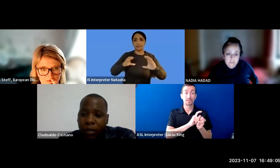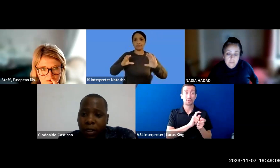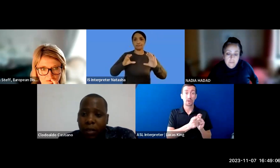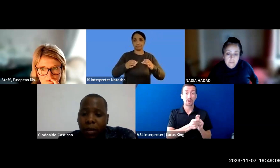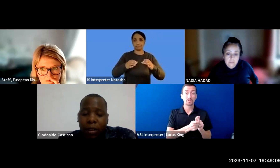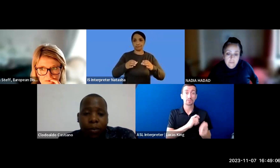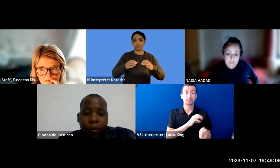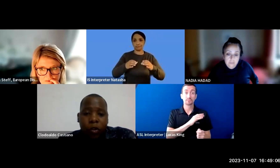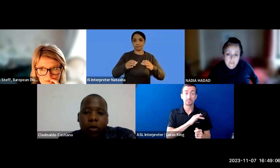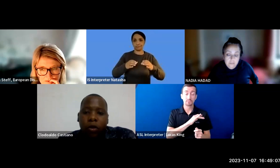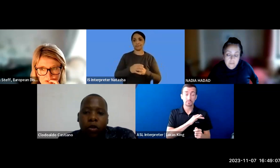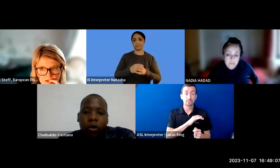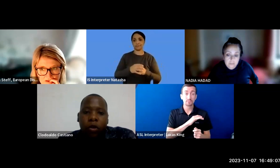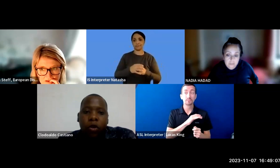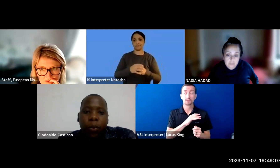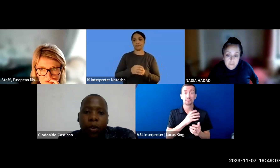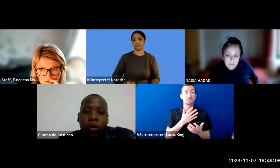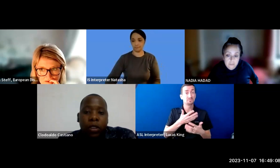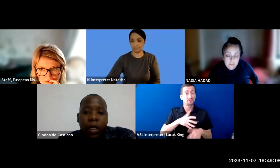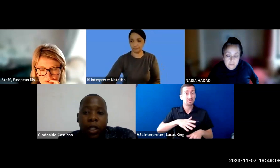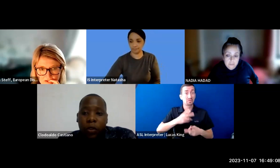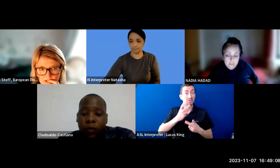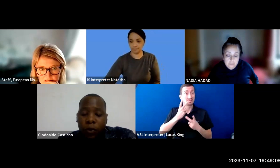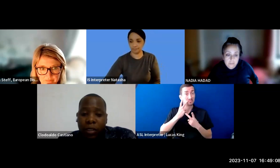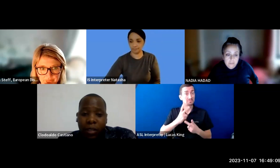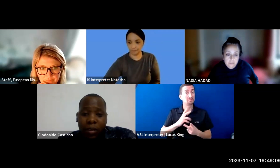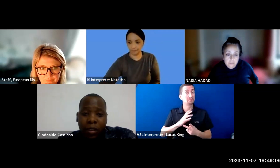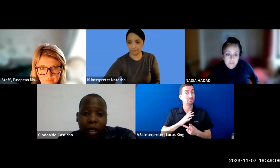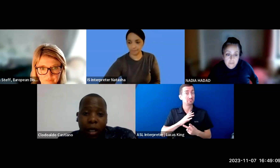We have seen the EU delegation, for instance,